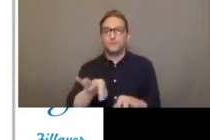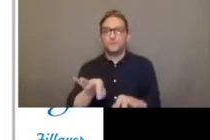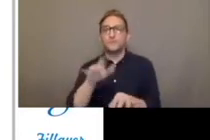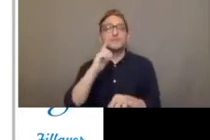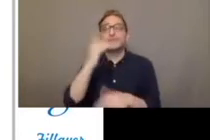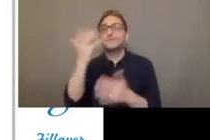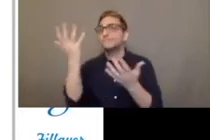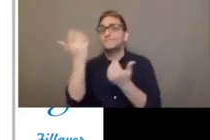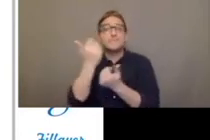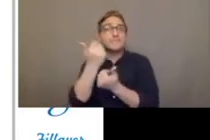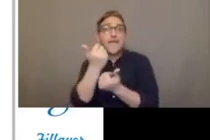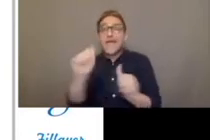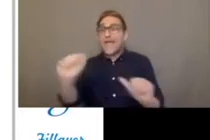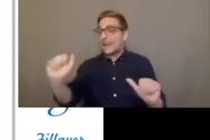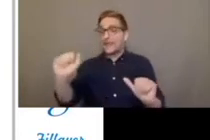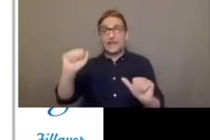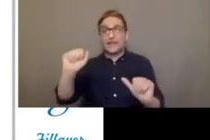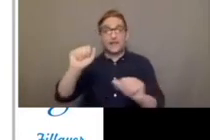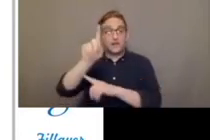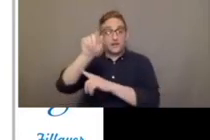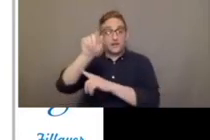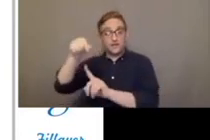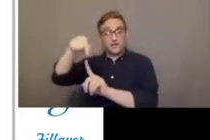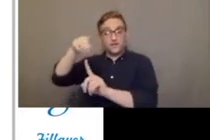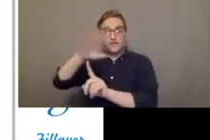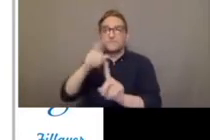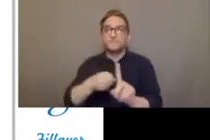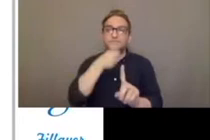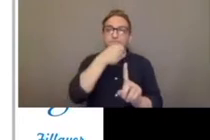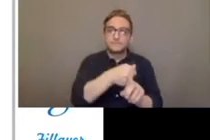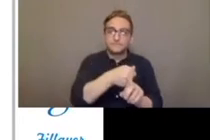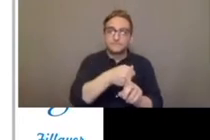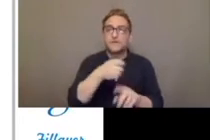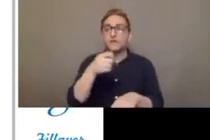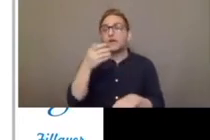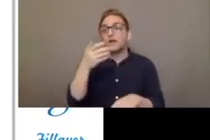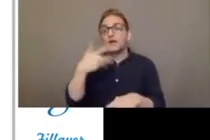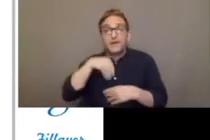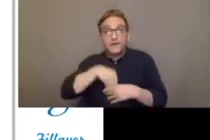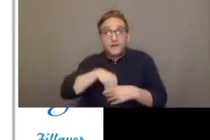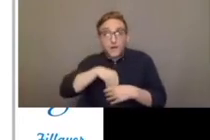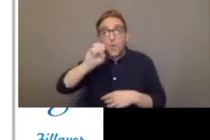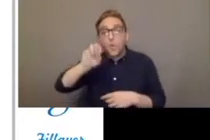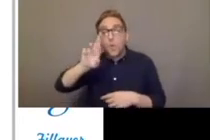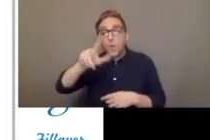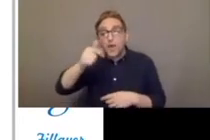that substantially impairs whether it's an organ, bodily system or a function whether